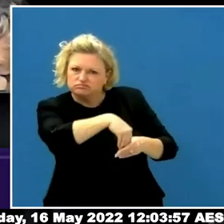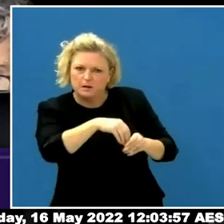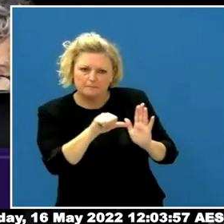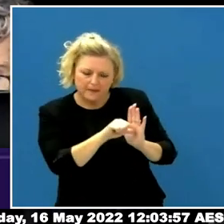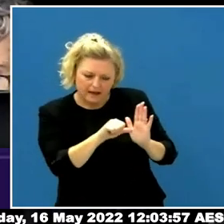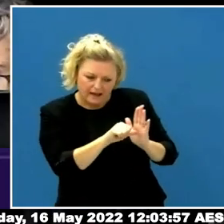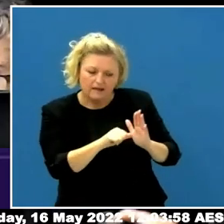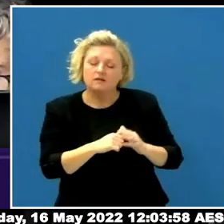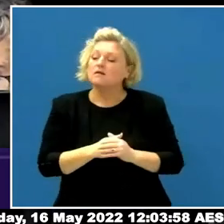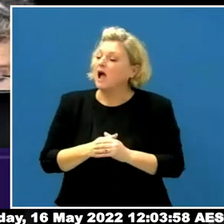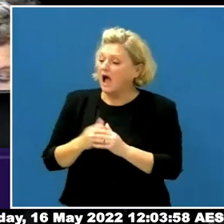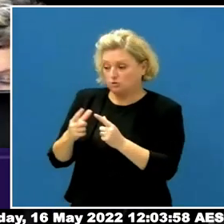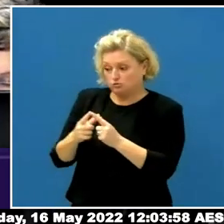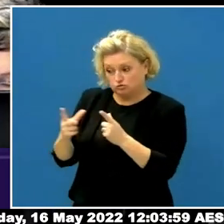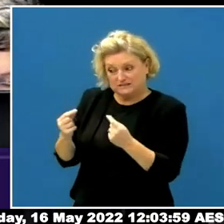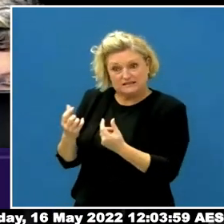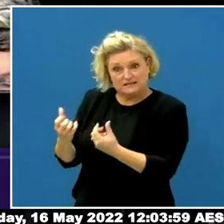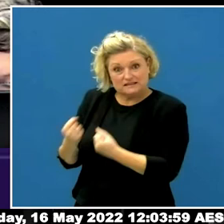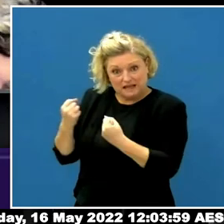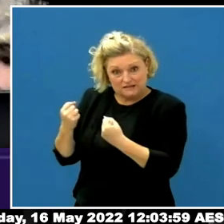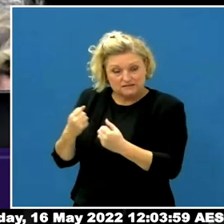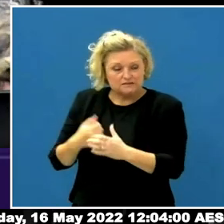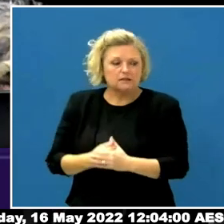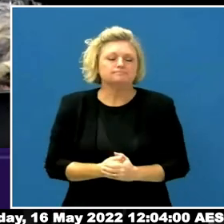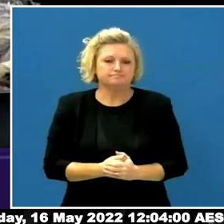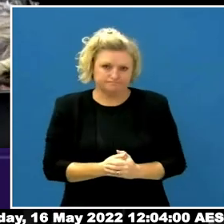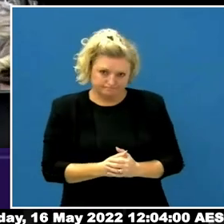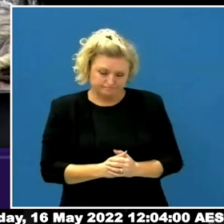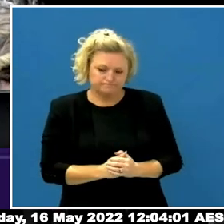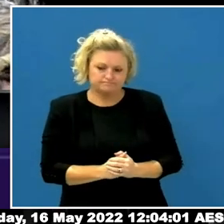And how much roughly might that be?